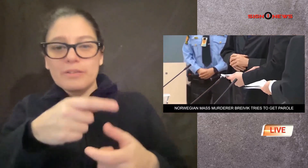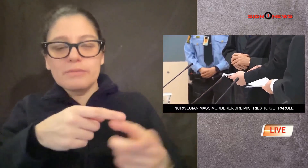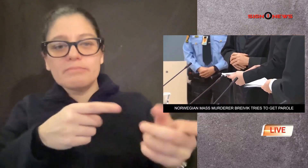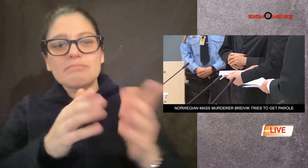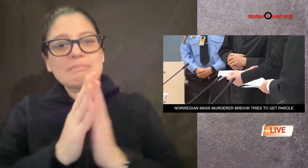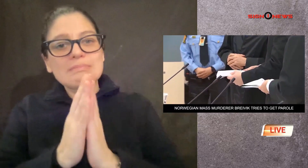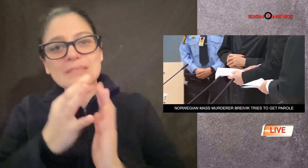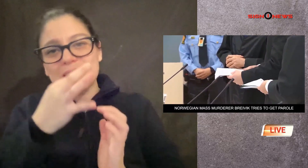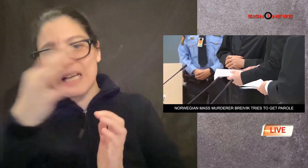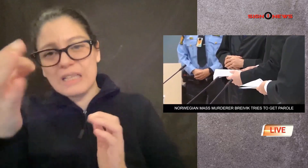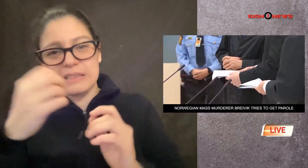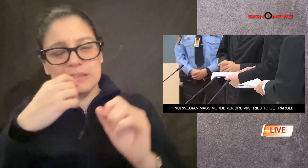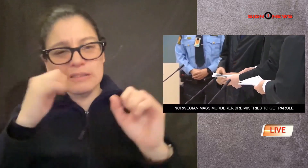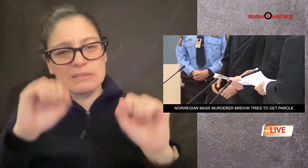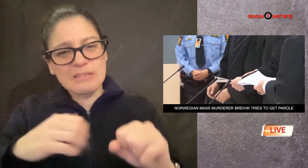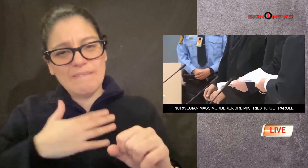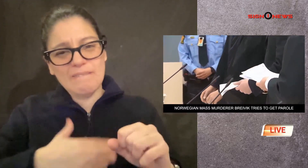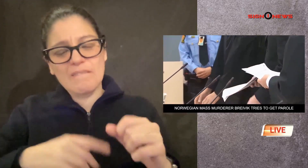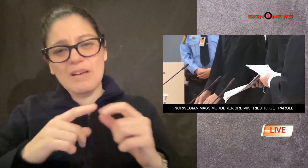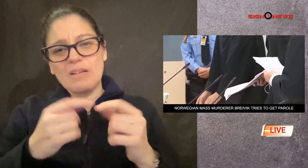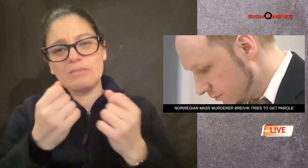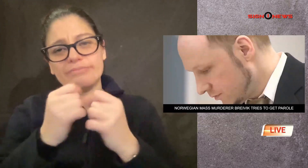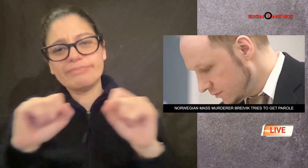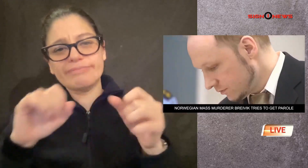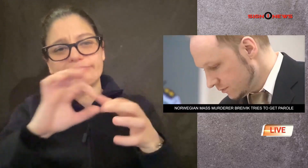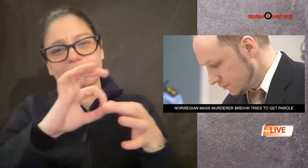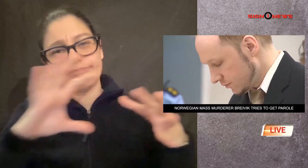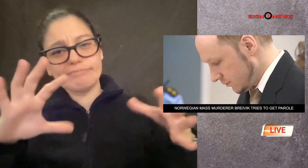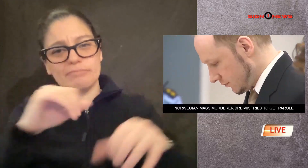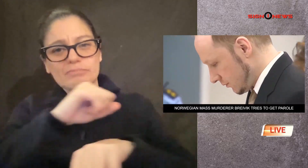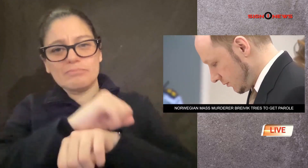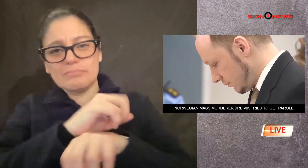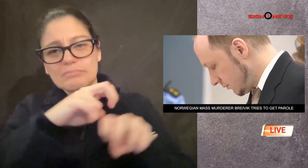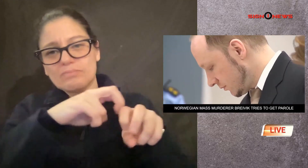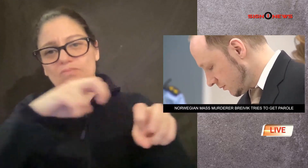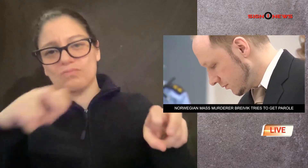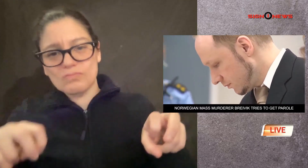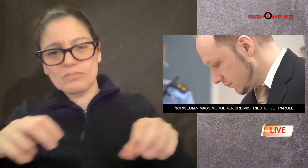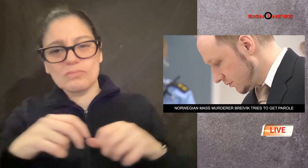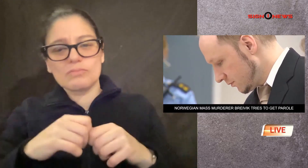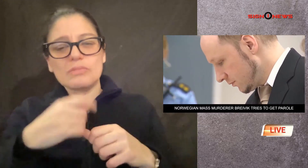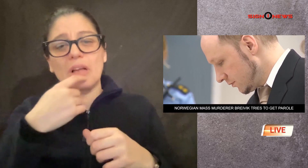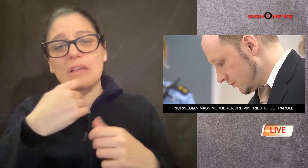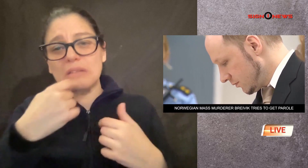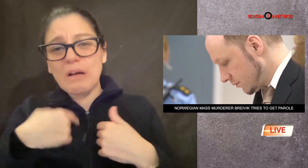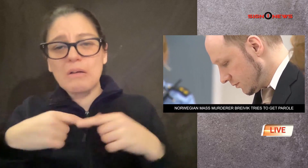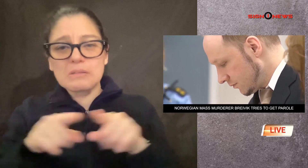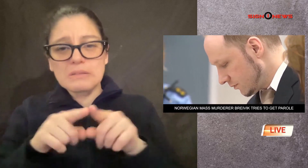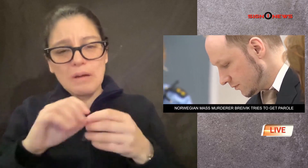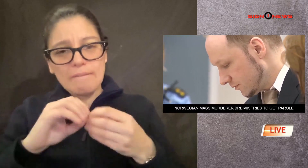Breivik was sentenced to 21 years in prison but he was in court this week asking to be